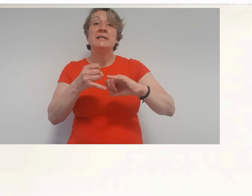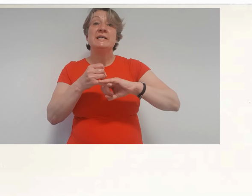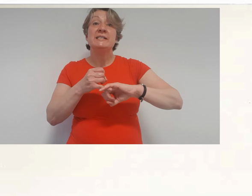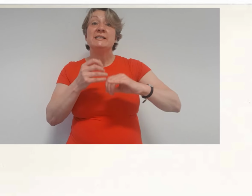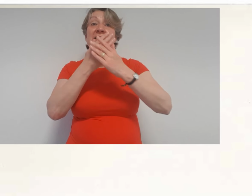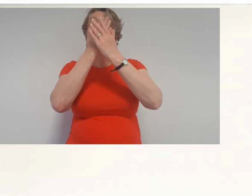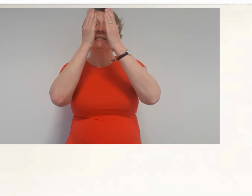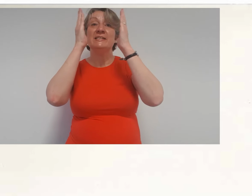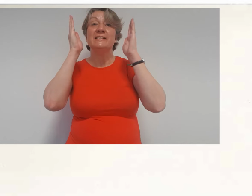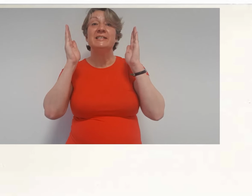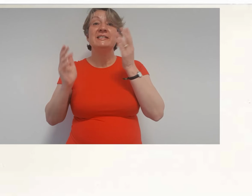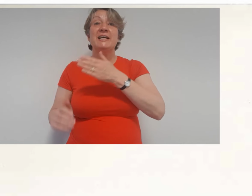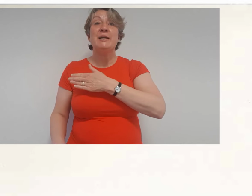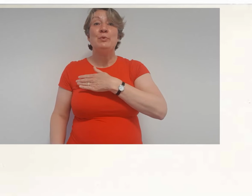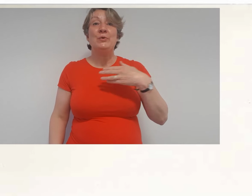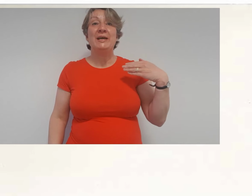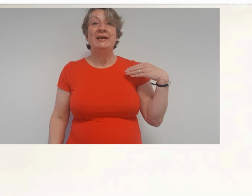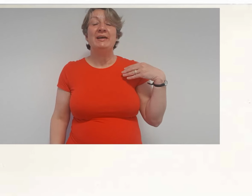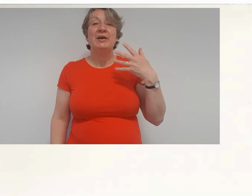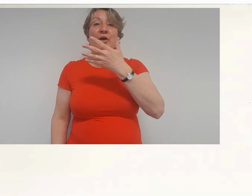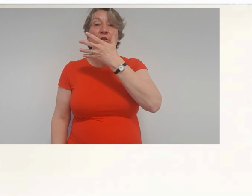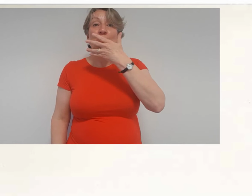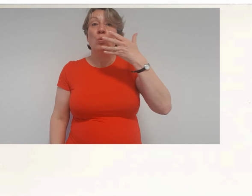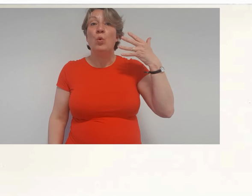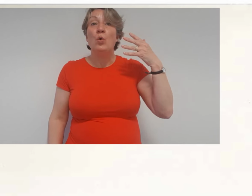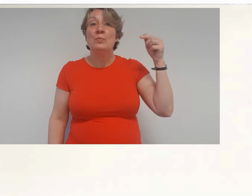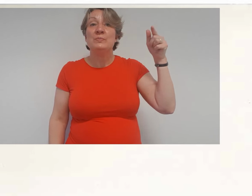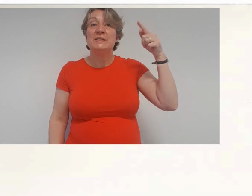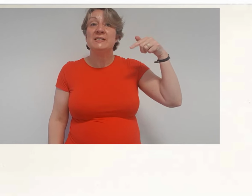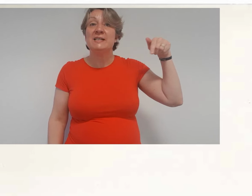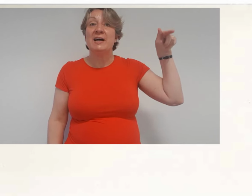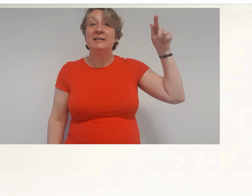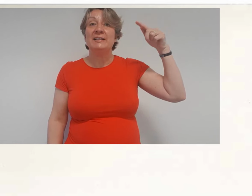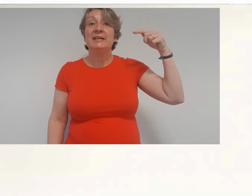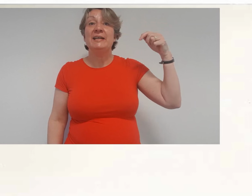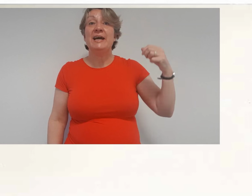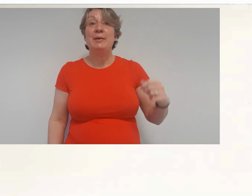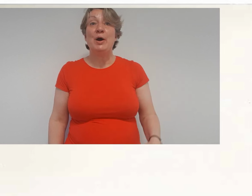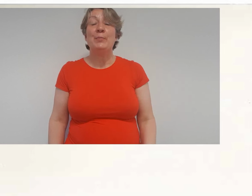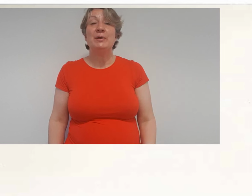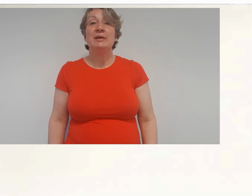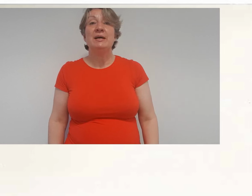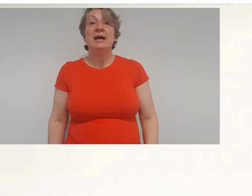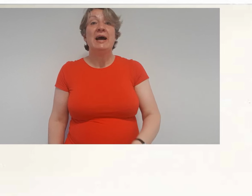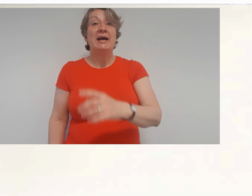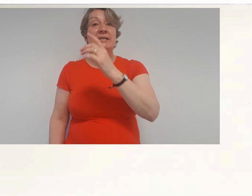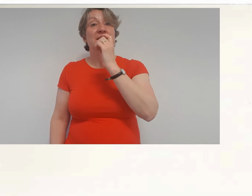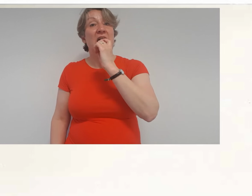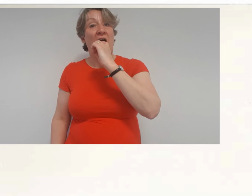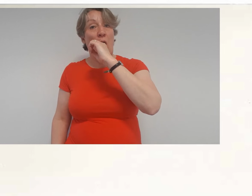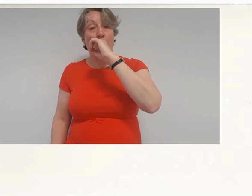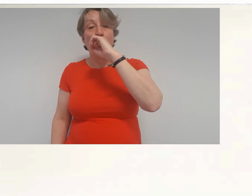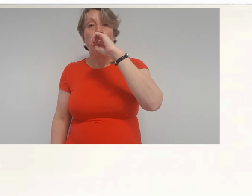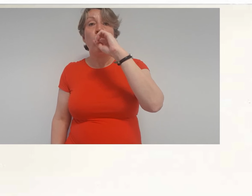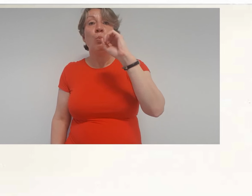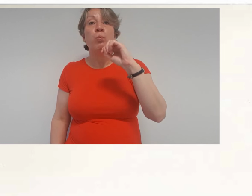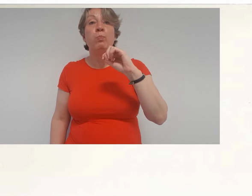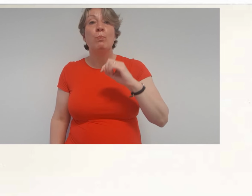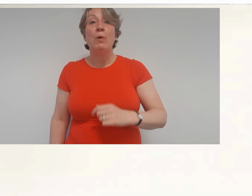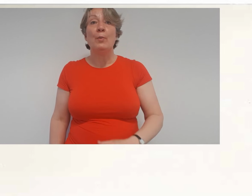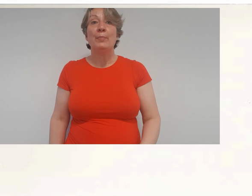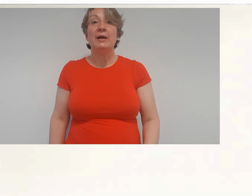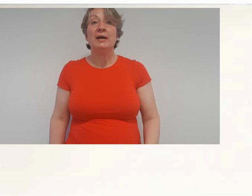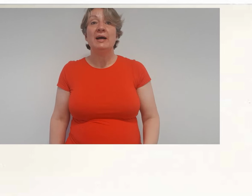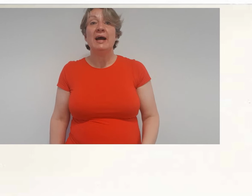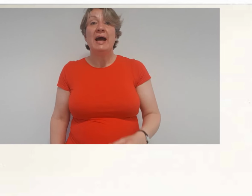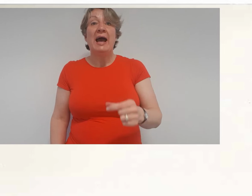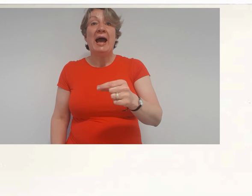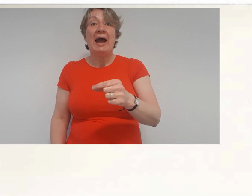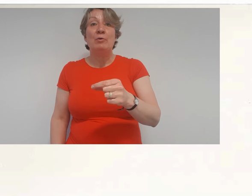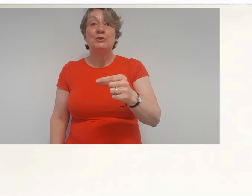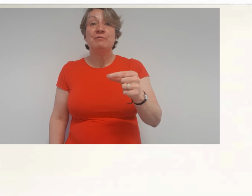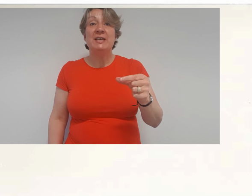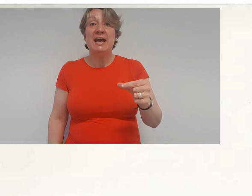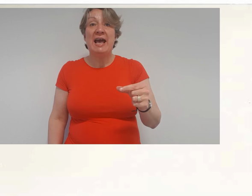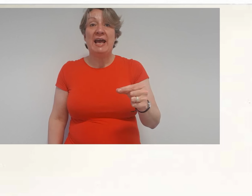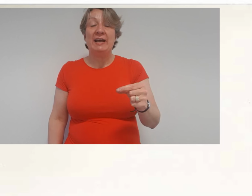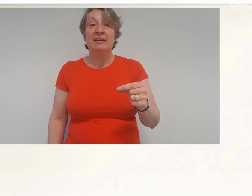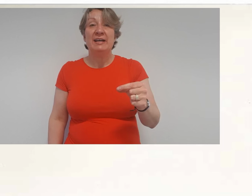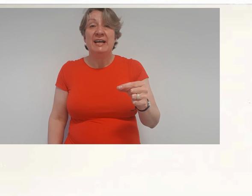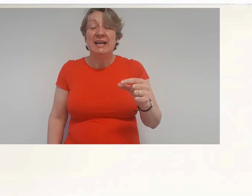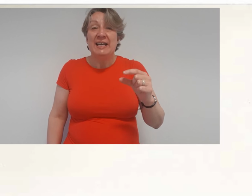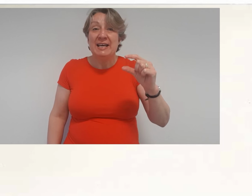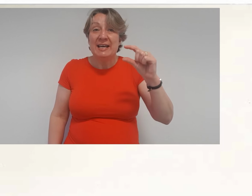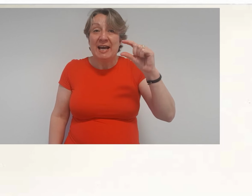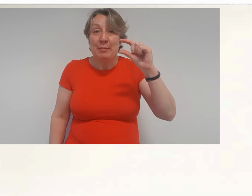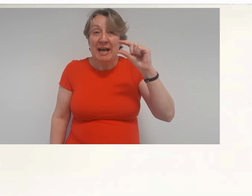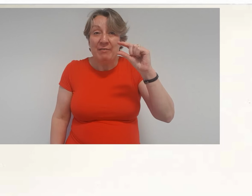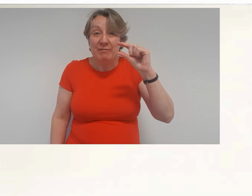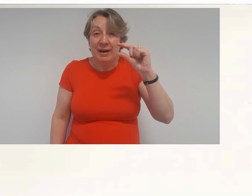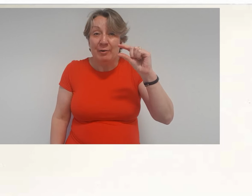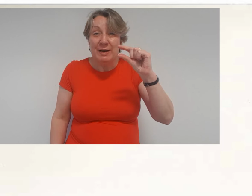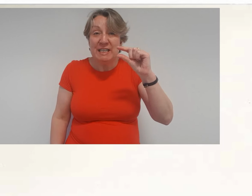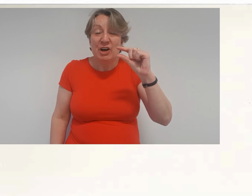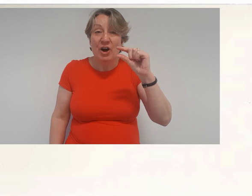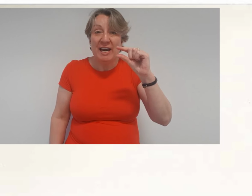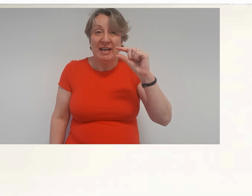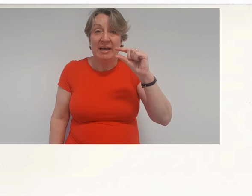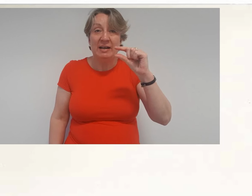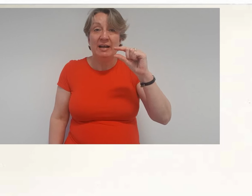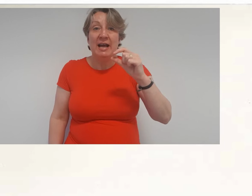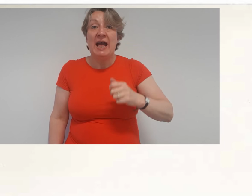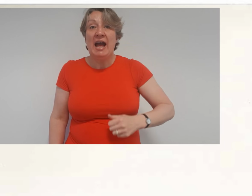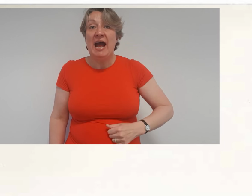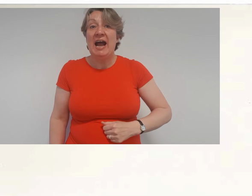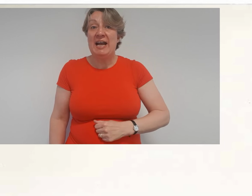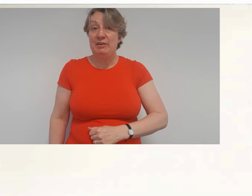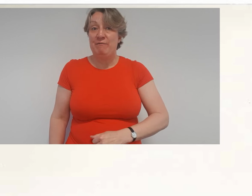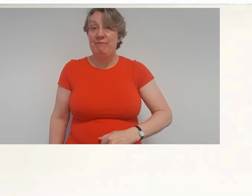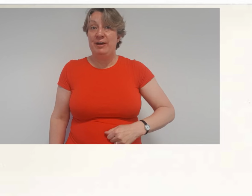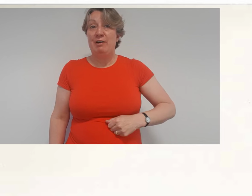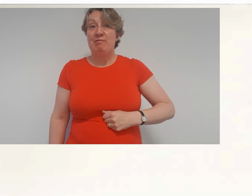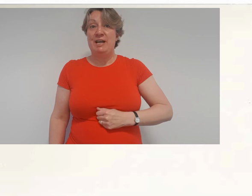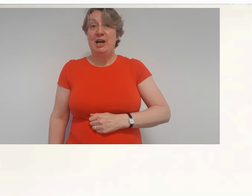One Sunday morning the warm sun came up and pop! out of the egg came a very tiny and very